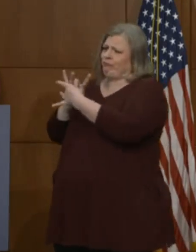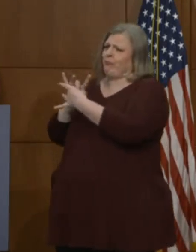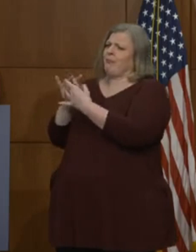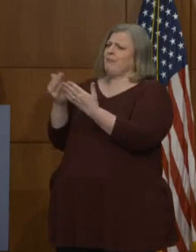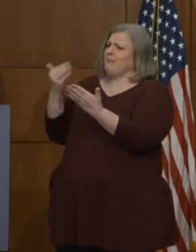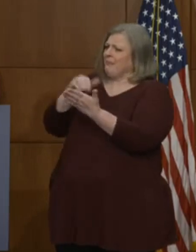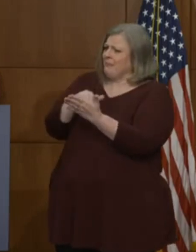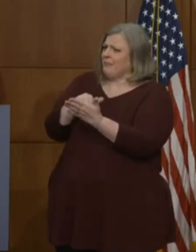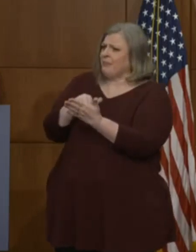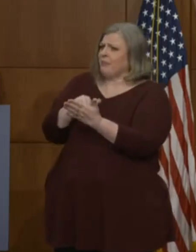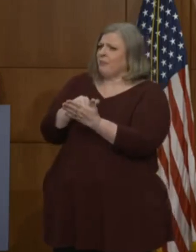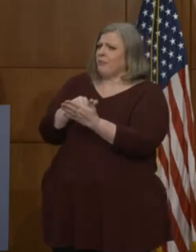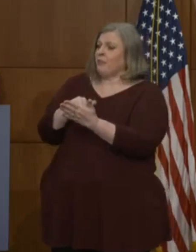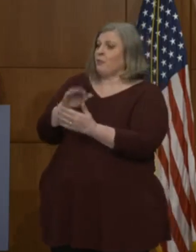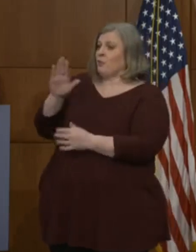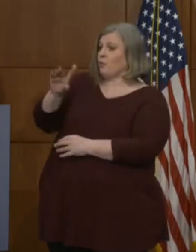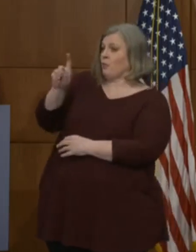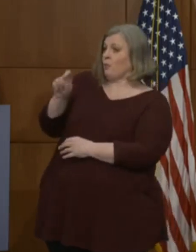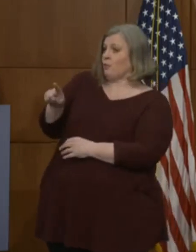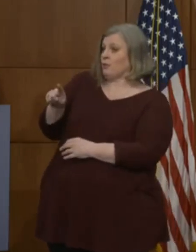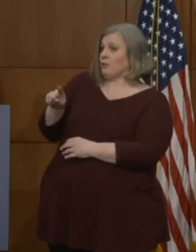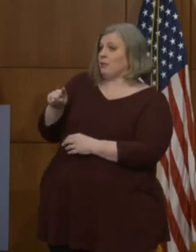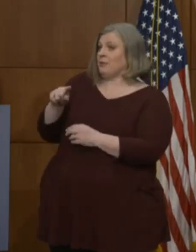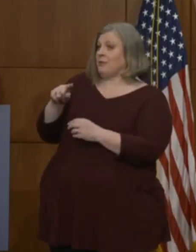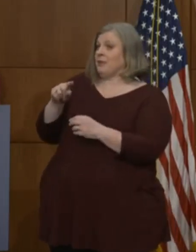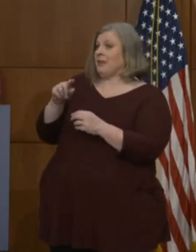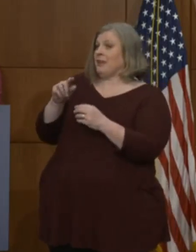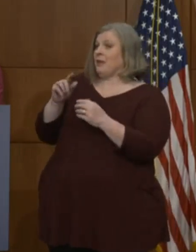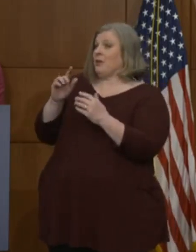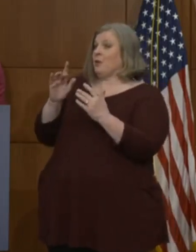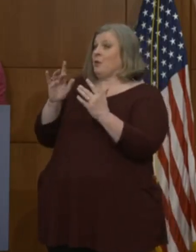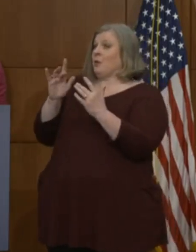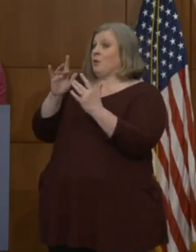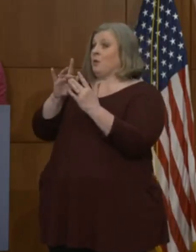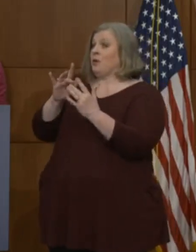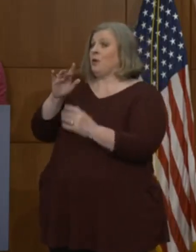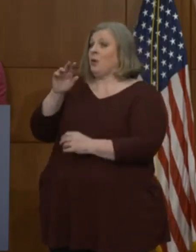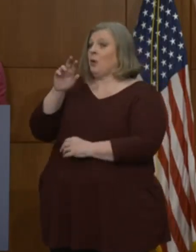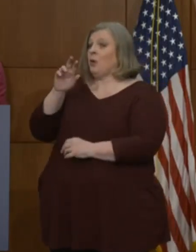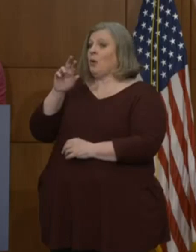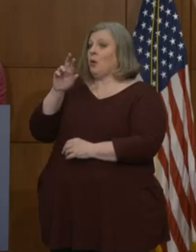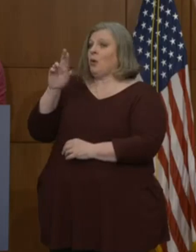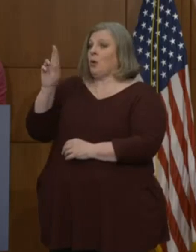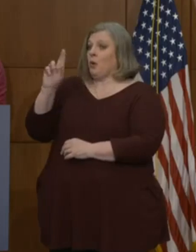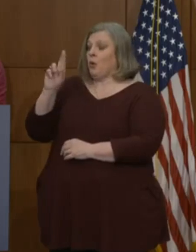RELATIONSHIP AND BACK TO YOUR QUESTION ABOUT REACHING OUT TO. QUESTION ABOUT REACHING OUT TO. REPUBLICANS GOVERNOR HOGAN FROM REPUBLICANS GOVERNOR HOGAN FROM THE STATE OF MARYLAND WHO’S THE